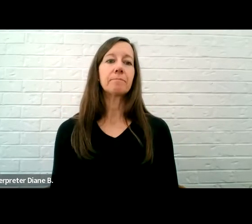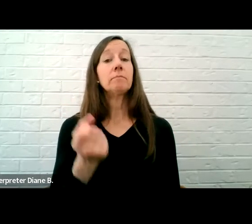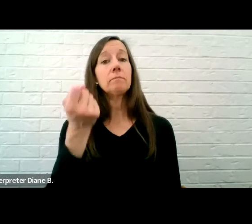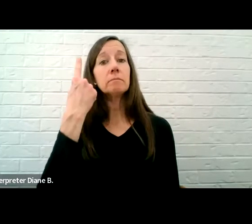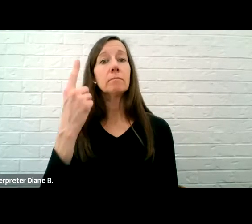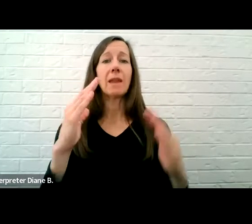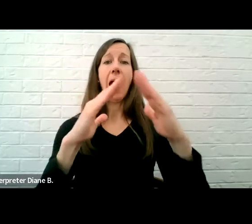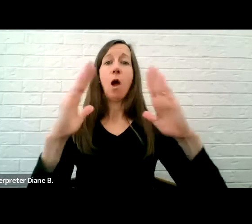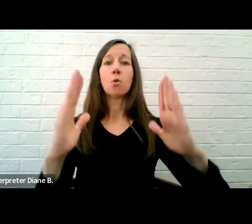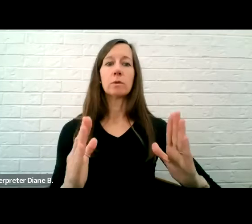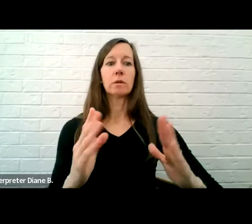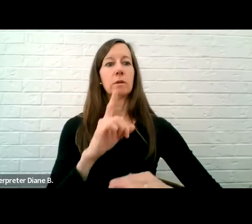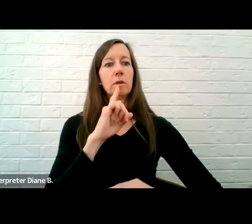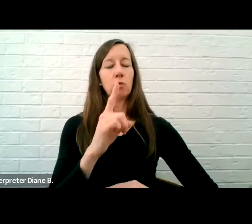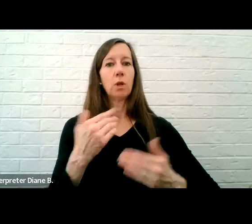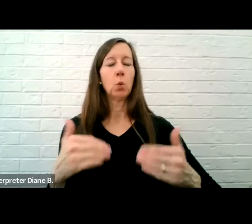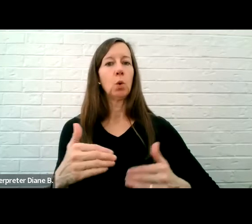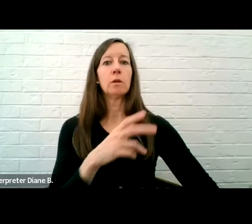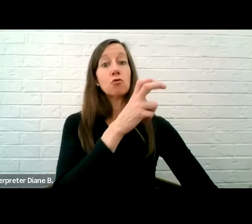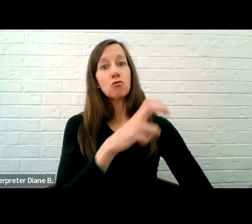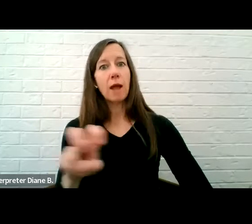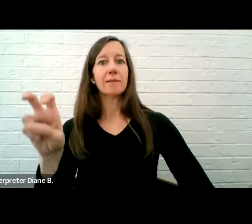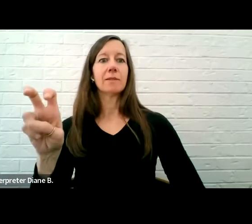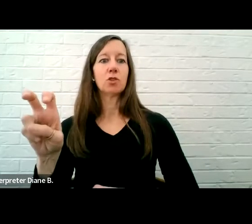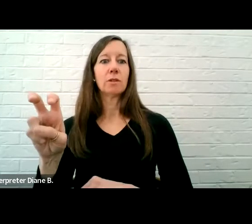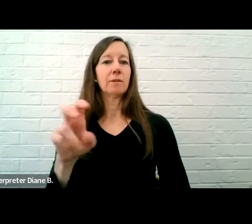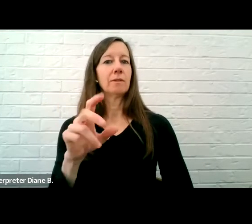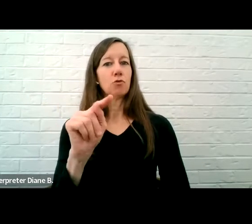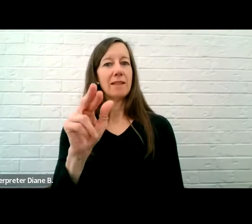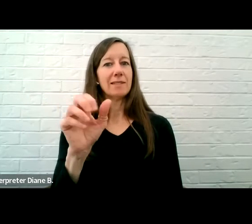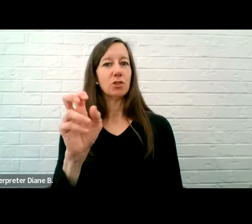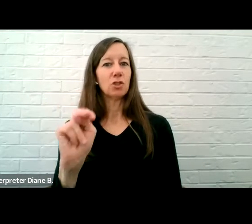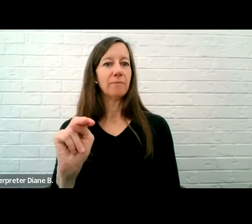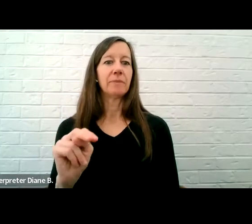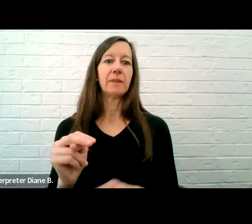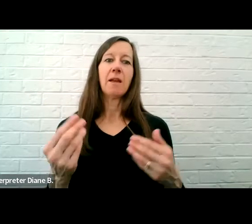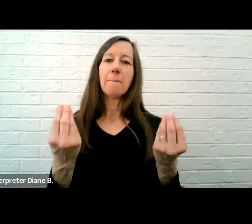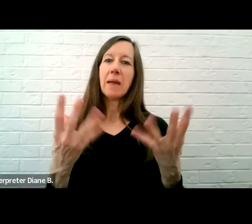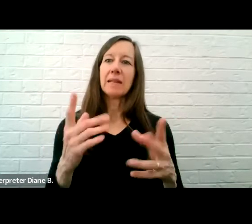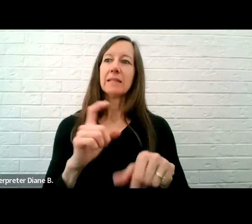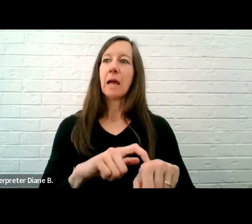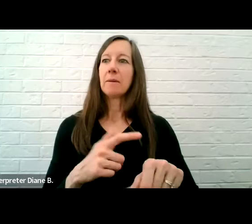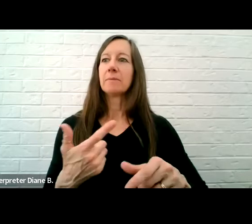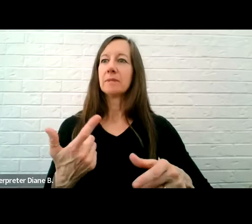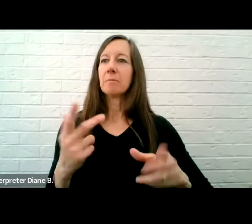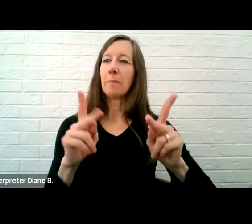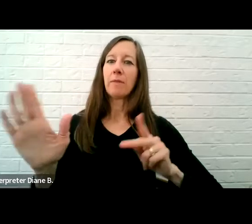for people with disabilities usually comes with many stories. When you talk about people's journey in and out